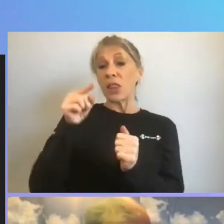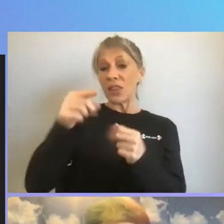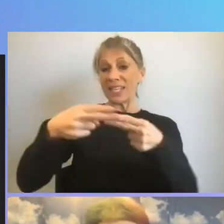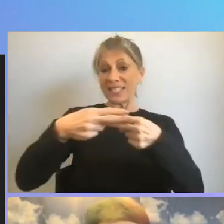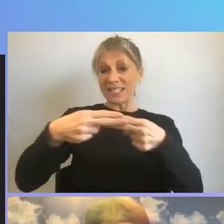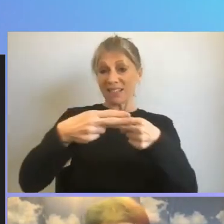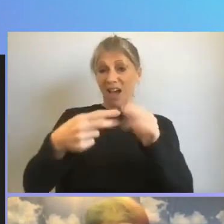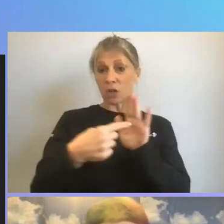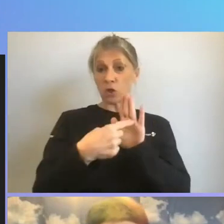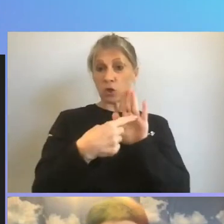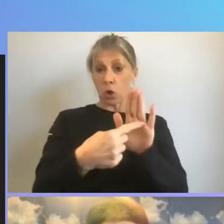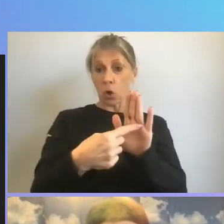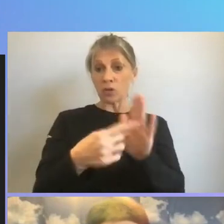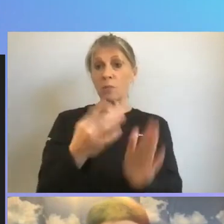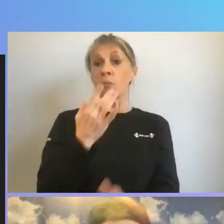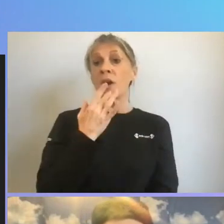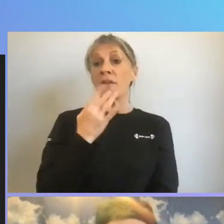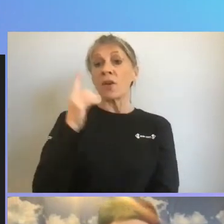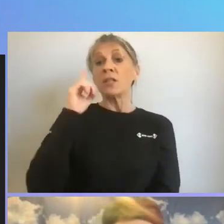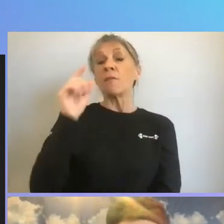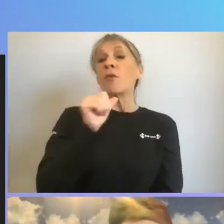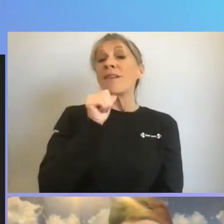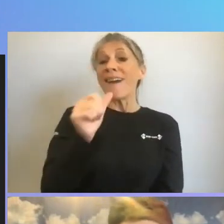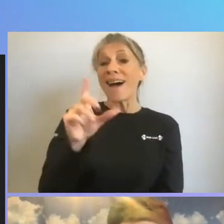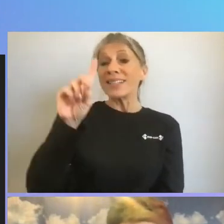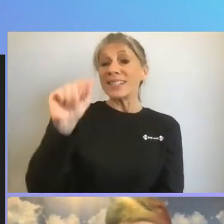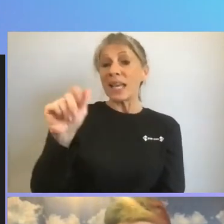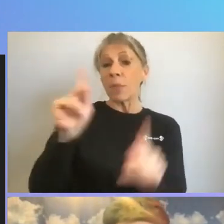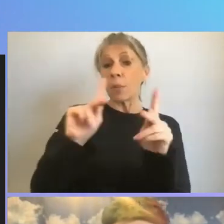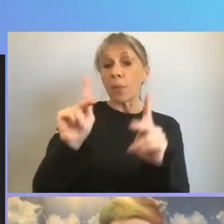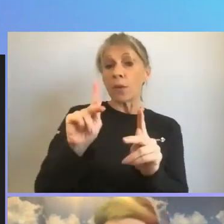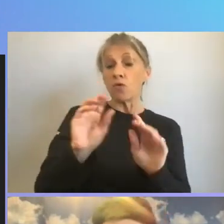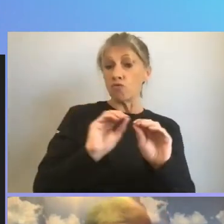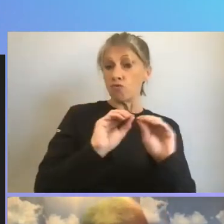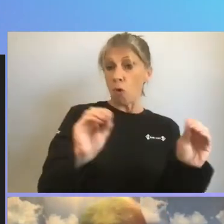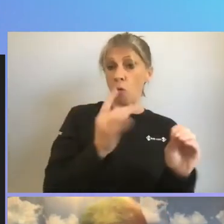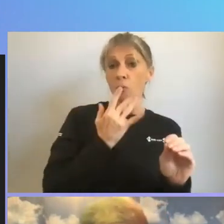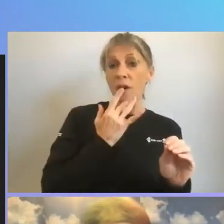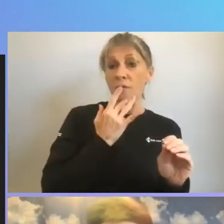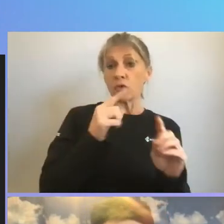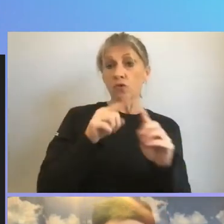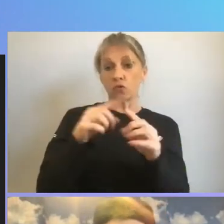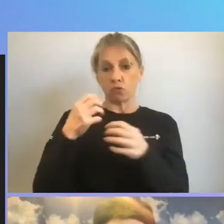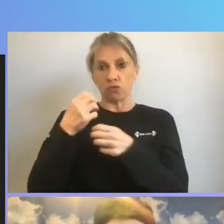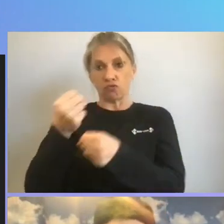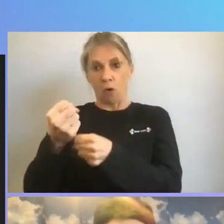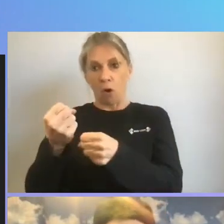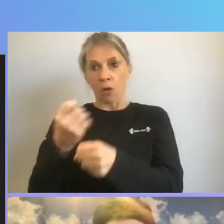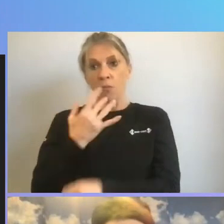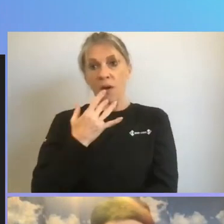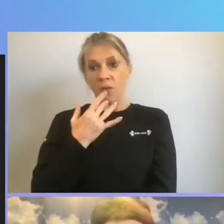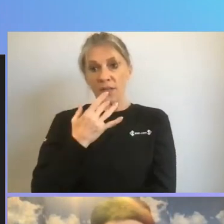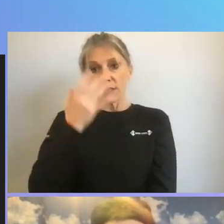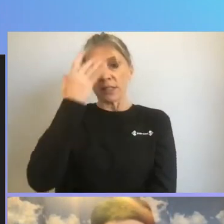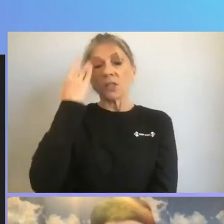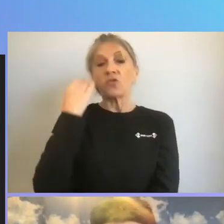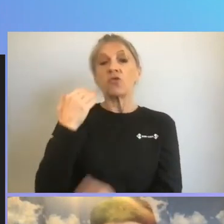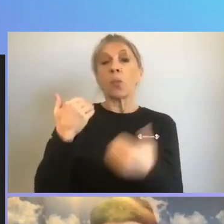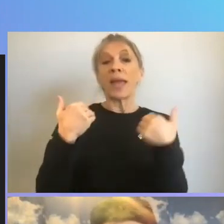for non-disabled people ranging from no preference to a strong